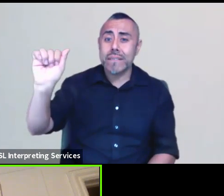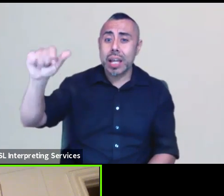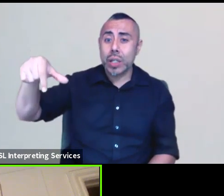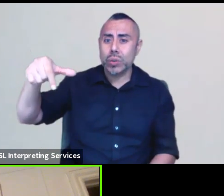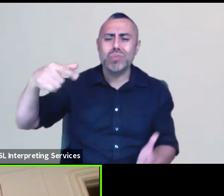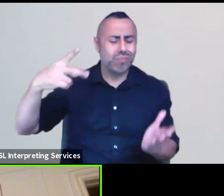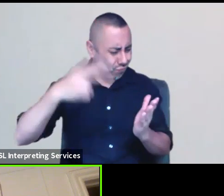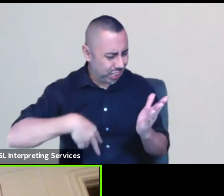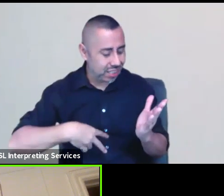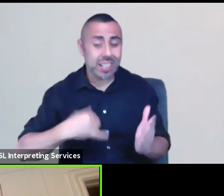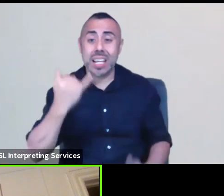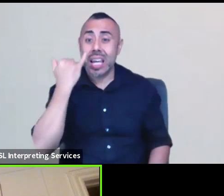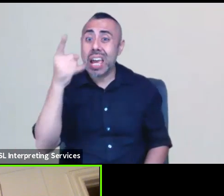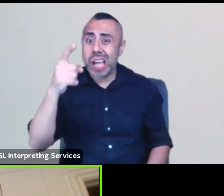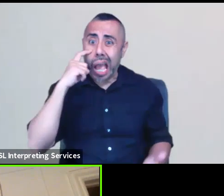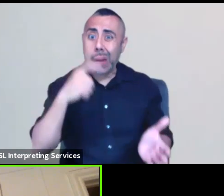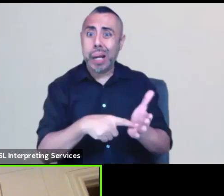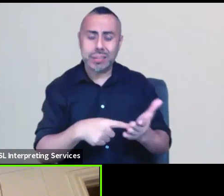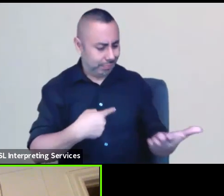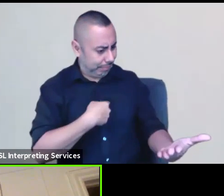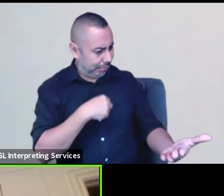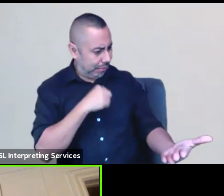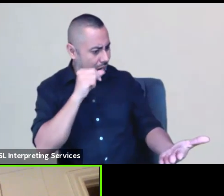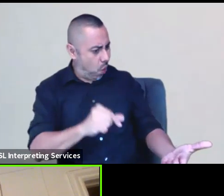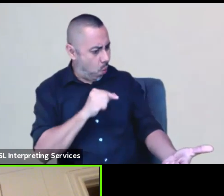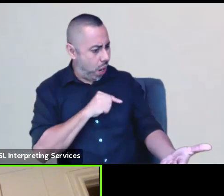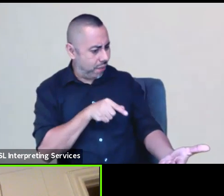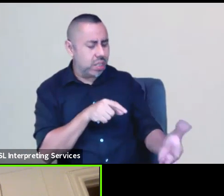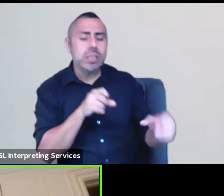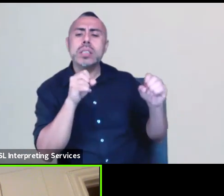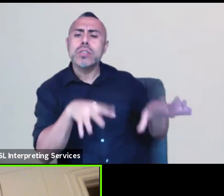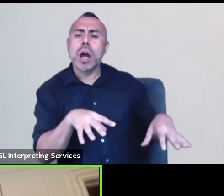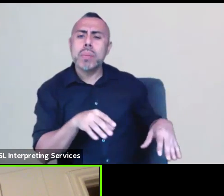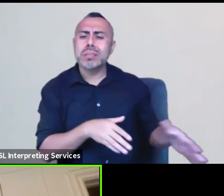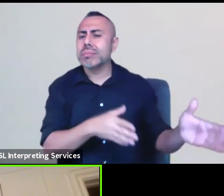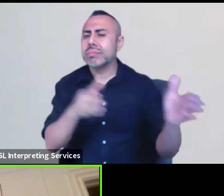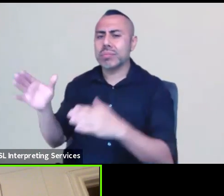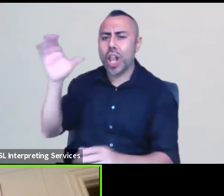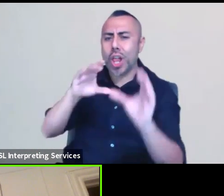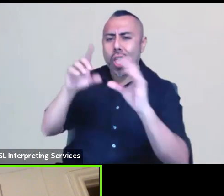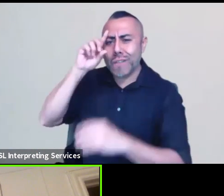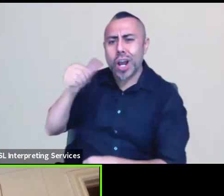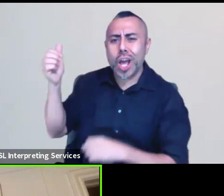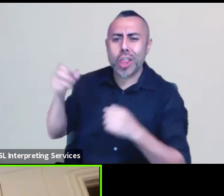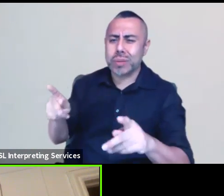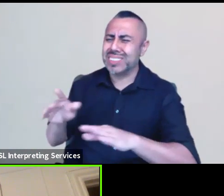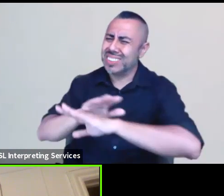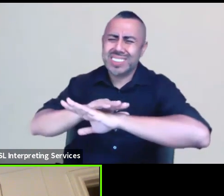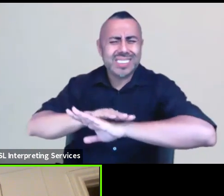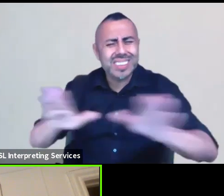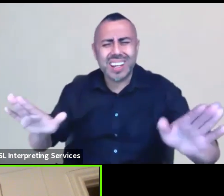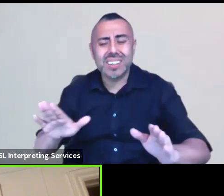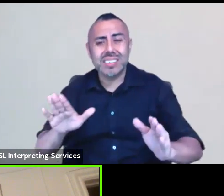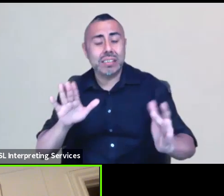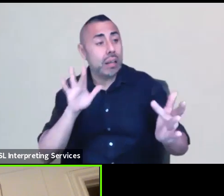just move on and look for other opportunities. There's no point in emailing funders and saying, "Can I be an exception?"